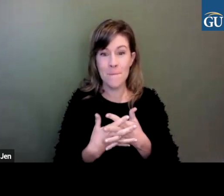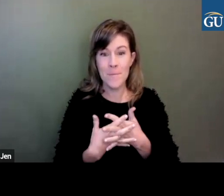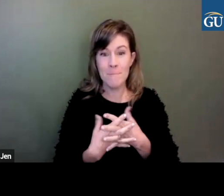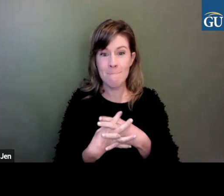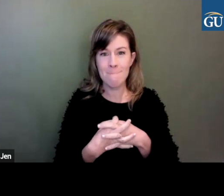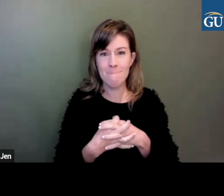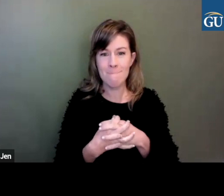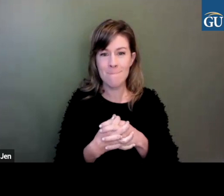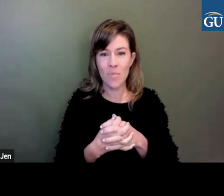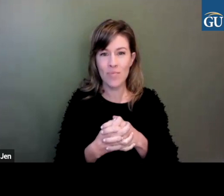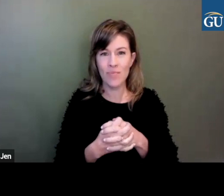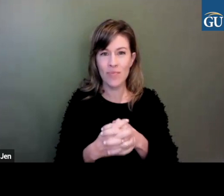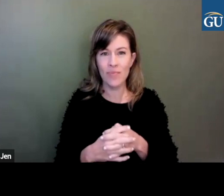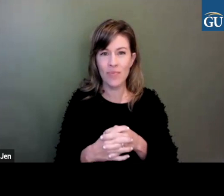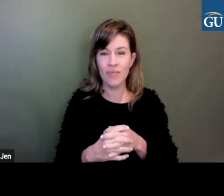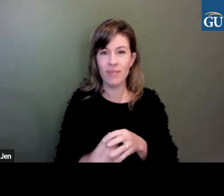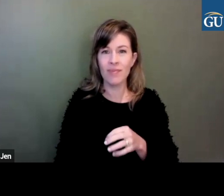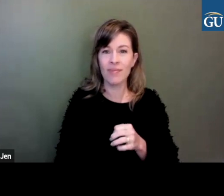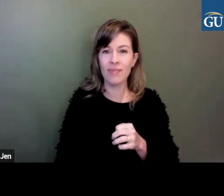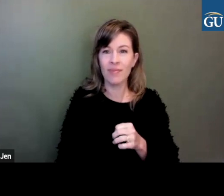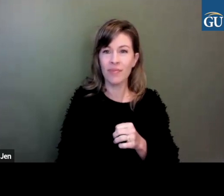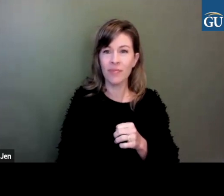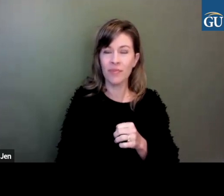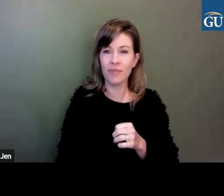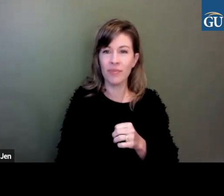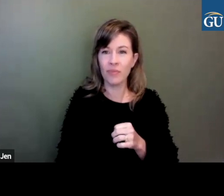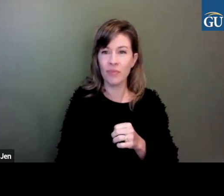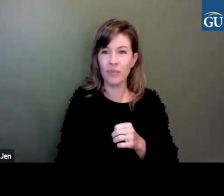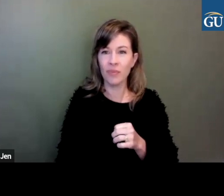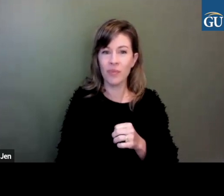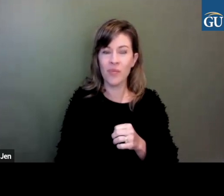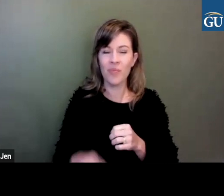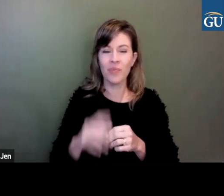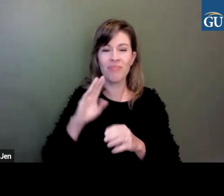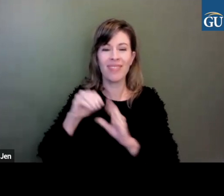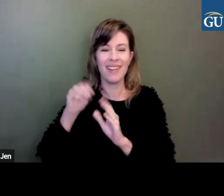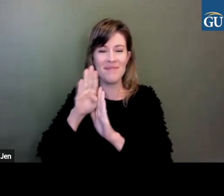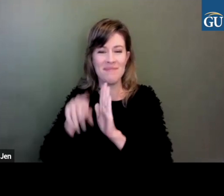» ILARIA BERTELETTI: Okay. Let us work on that. » DR. OLIVER ROLLINS: All